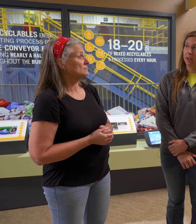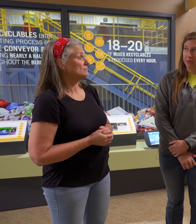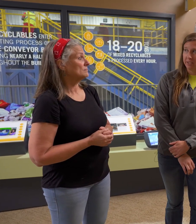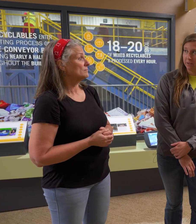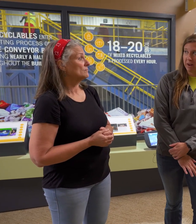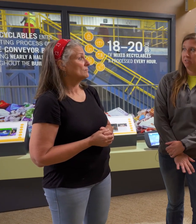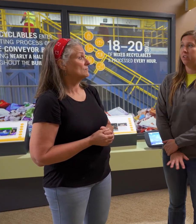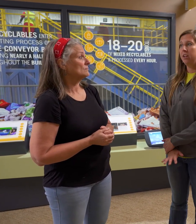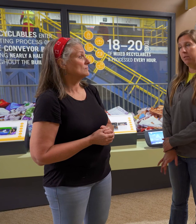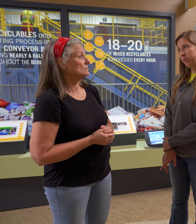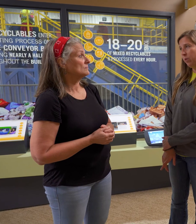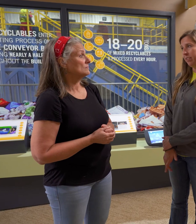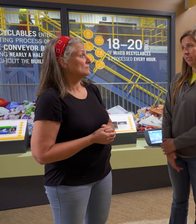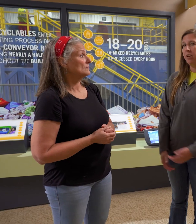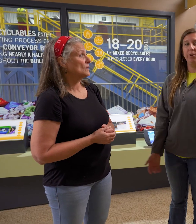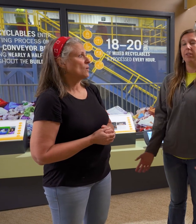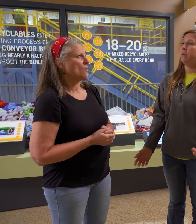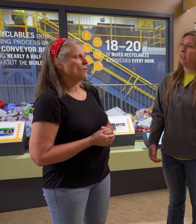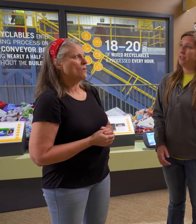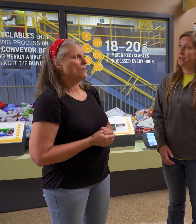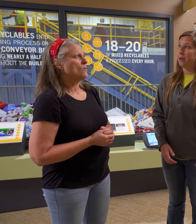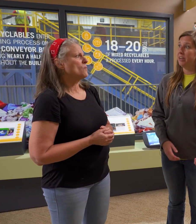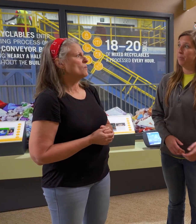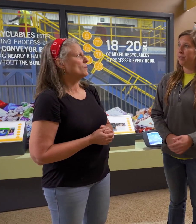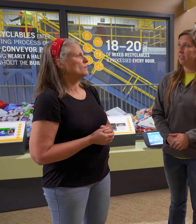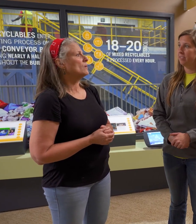companies around the Midwest. Where they're made into items.